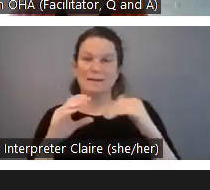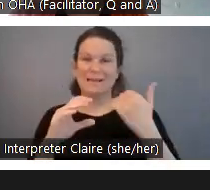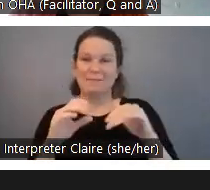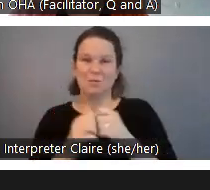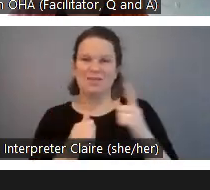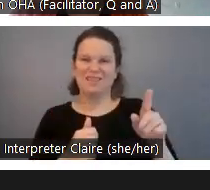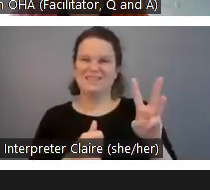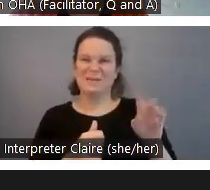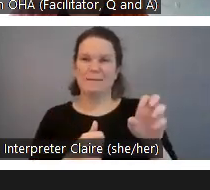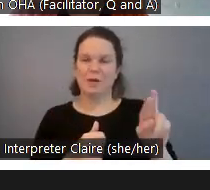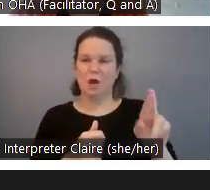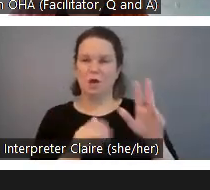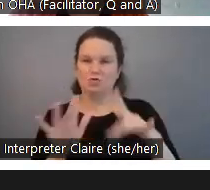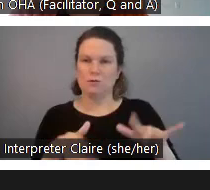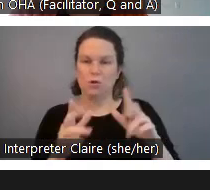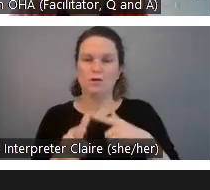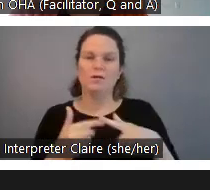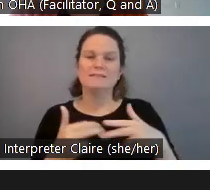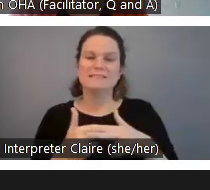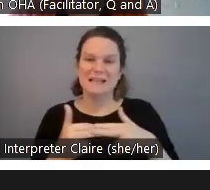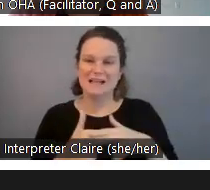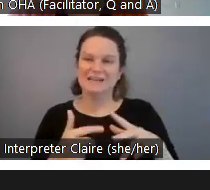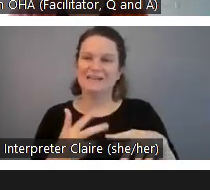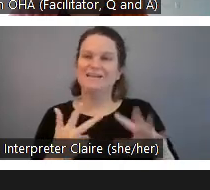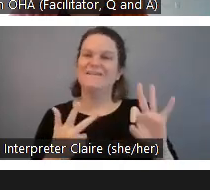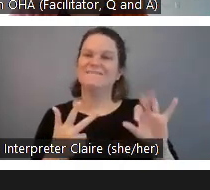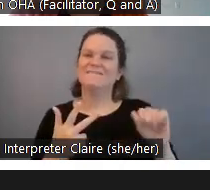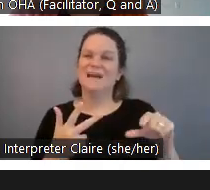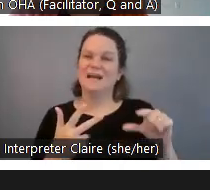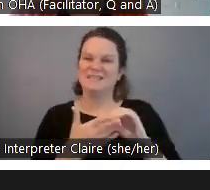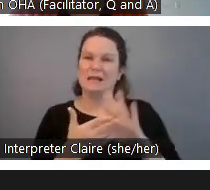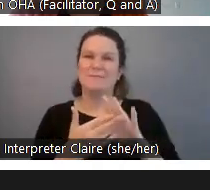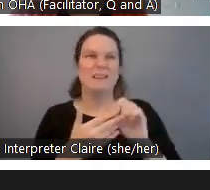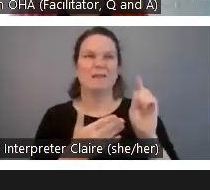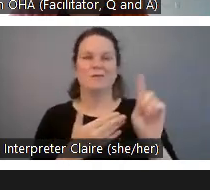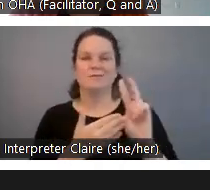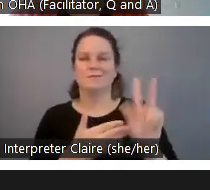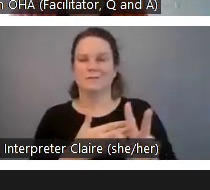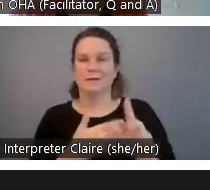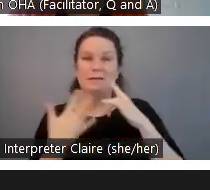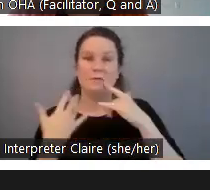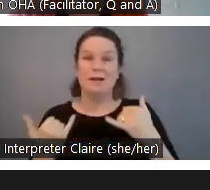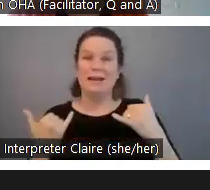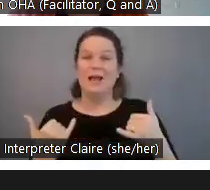recording, the slides, and an FAQ document in the coming weeks.